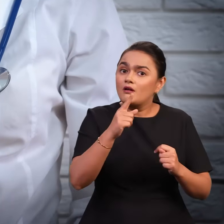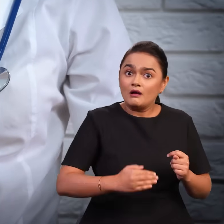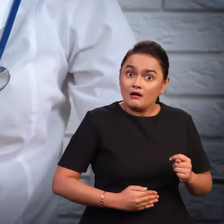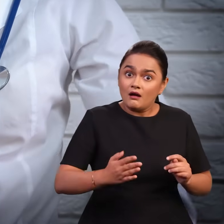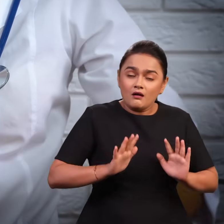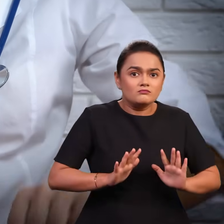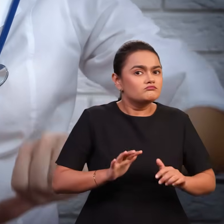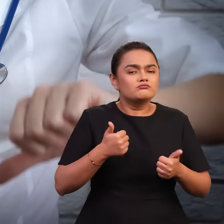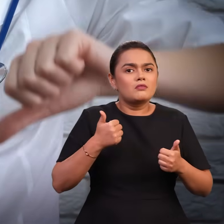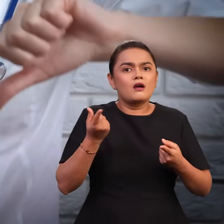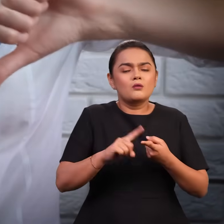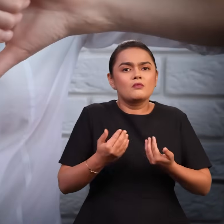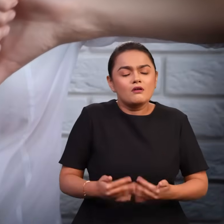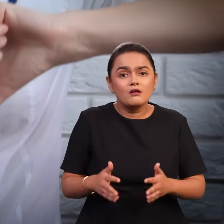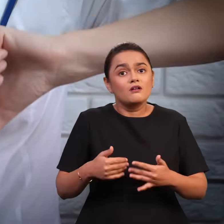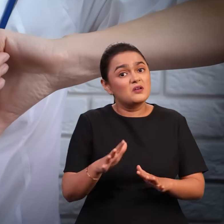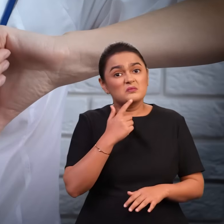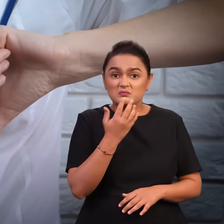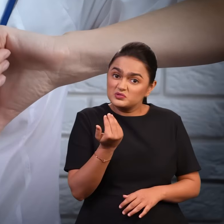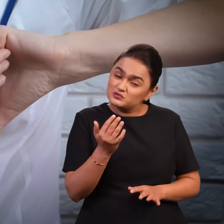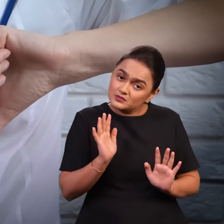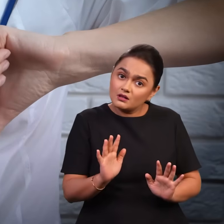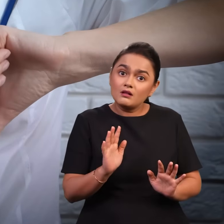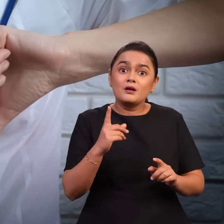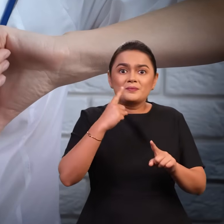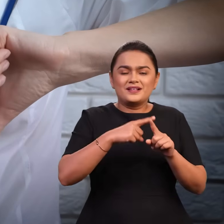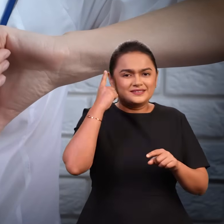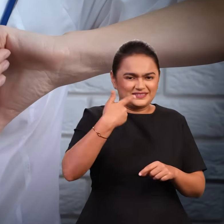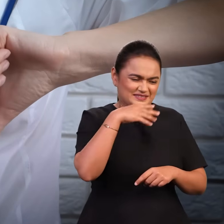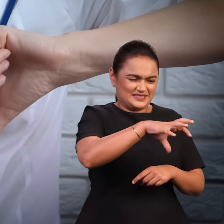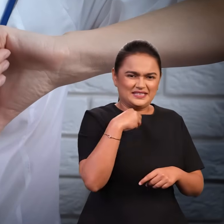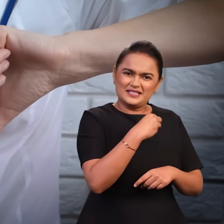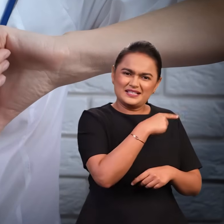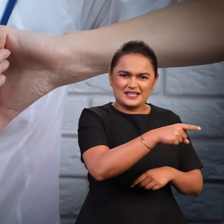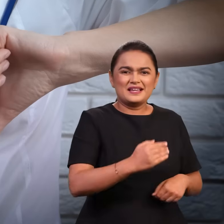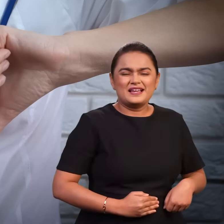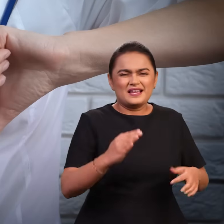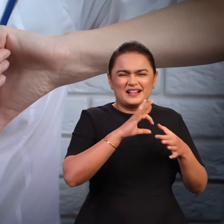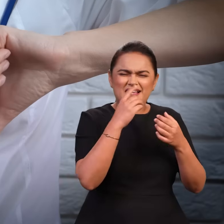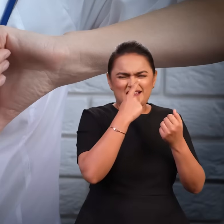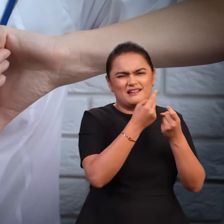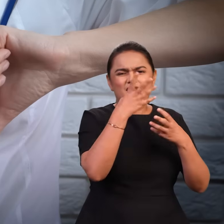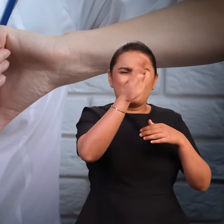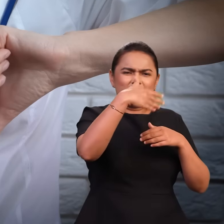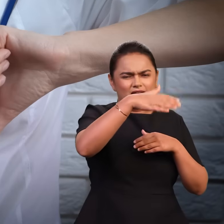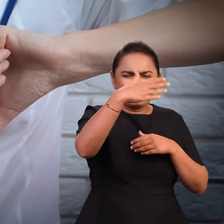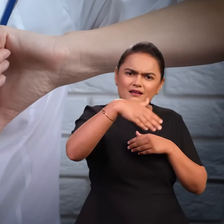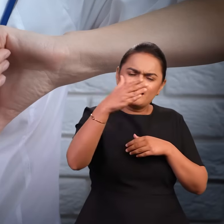you will have problems getting pregnant. And in fact being a fertility the primary reason